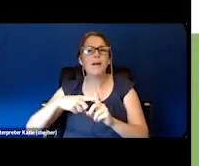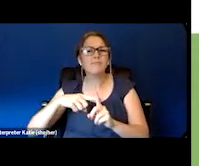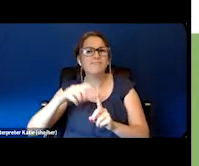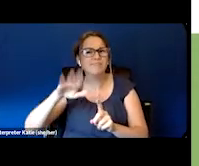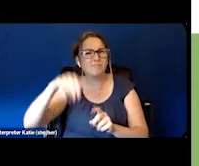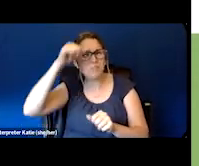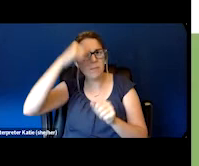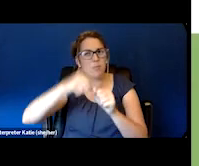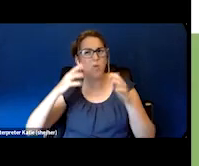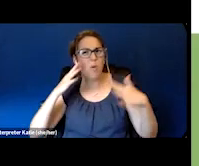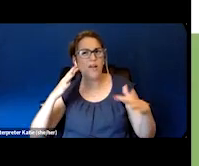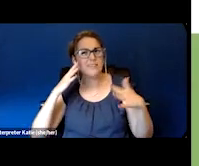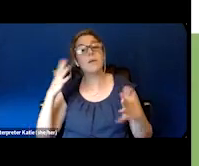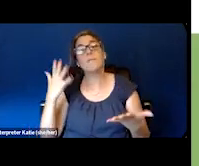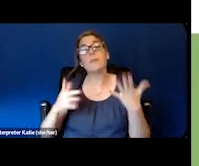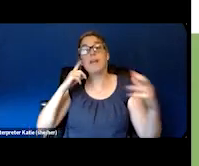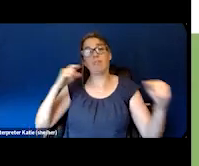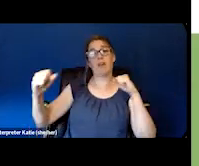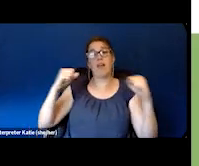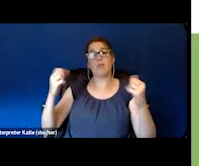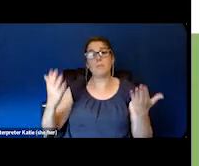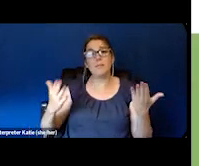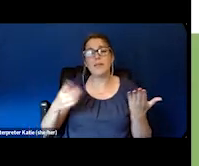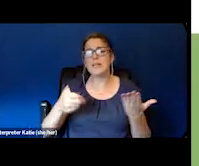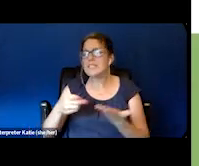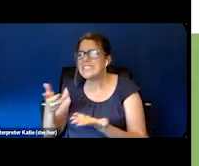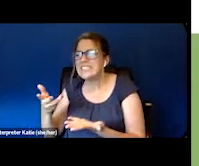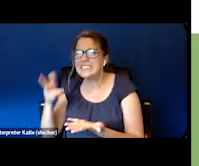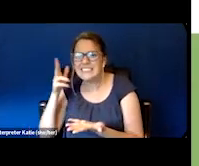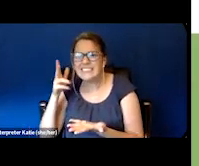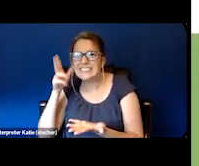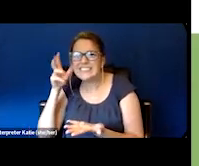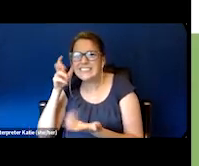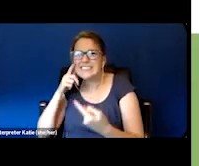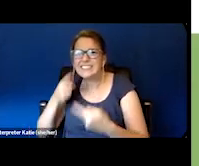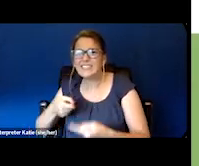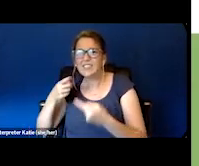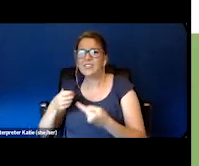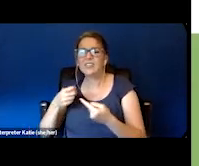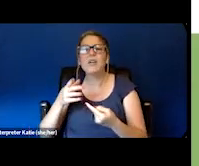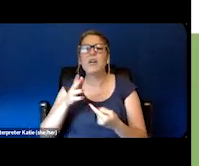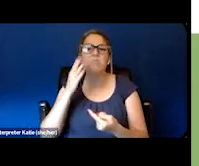to hear the person and that's okay. Just let them know, ask them to pause if it gets too loud.